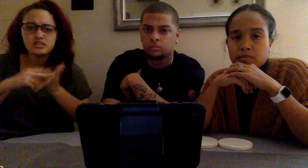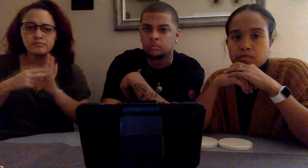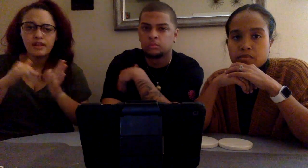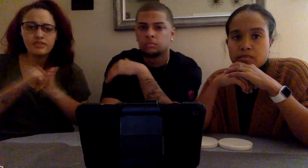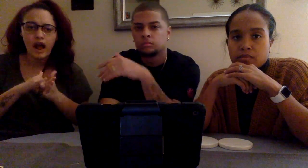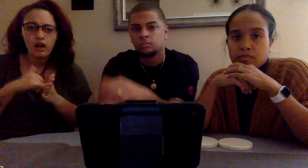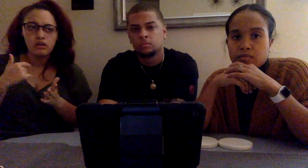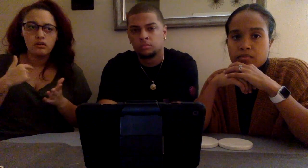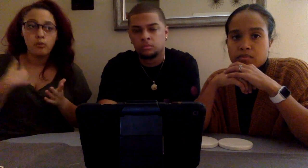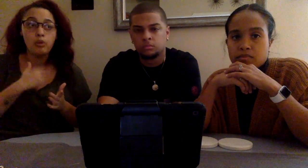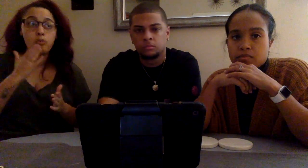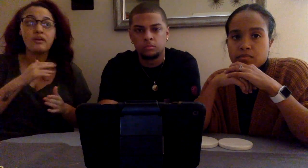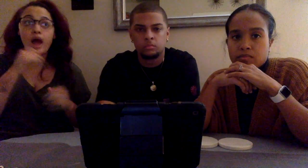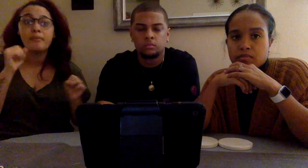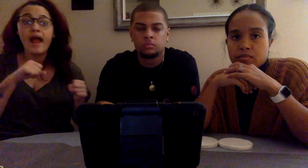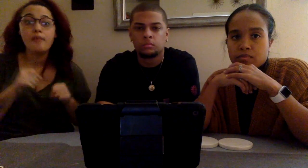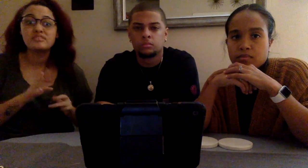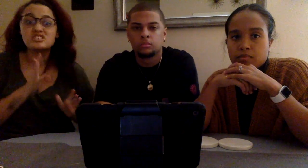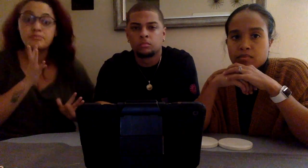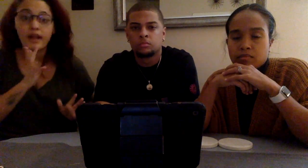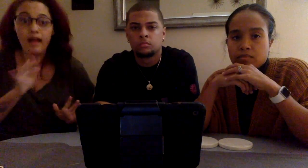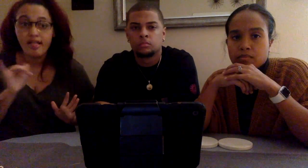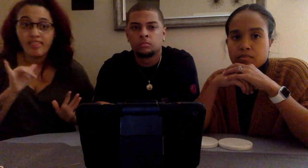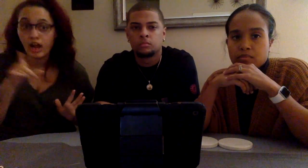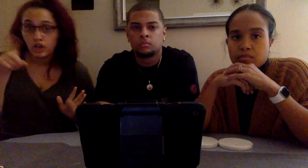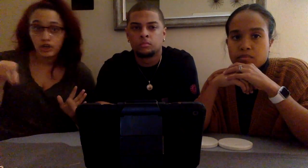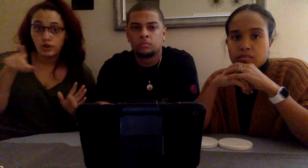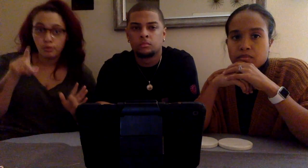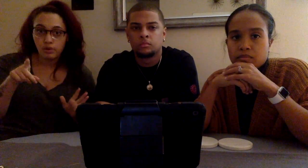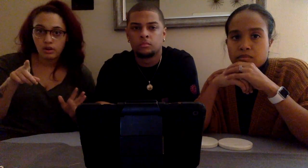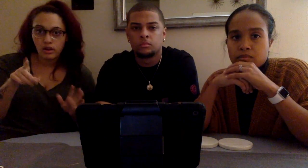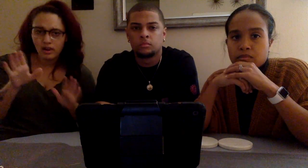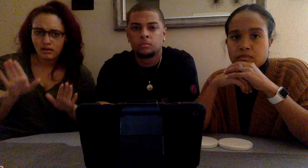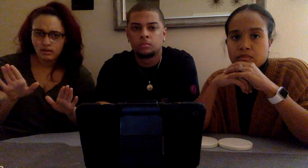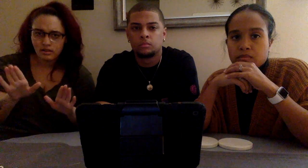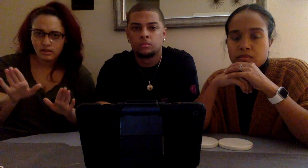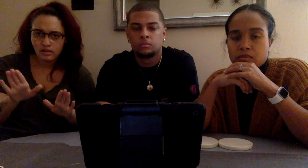That doesn't mean that we are unable to speak like you (hearing people).